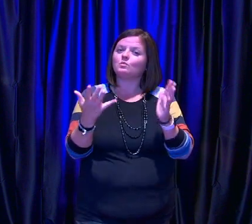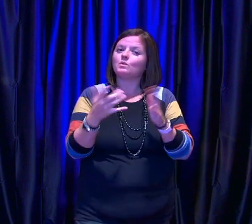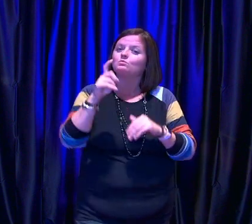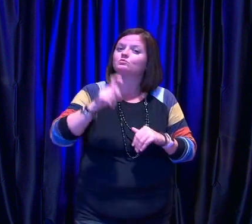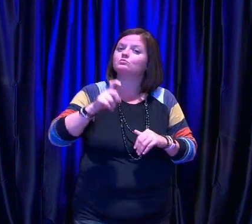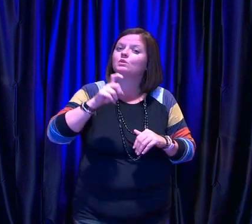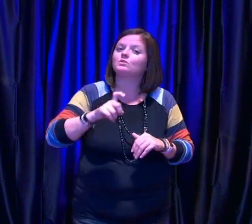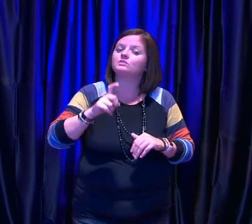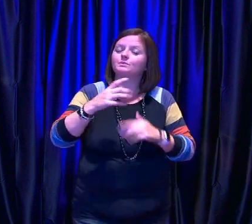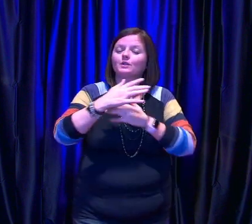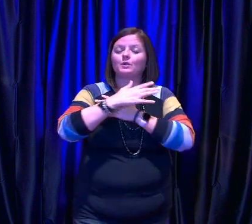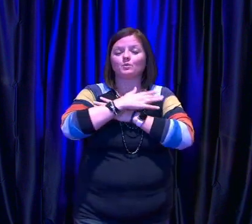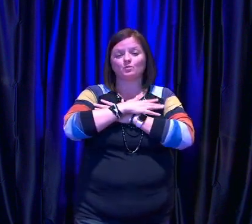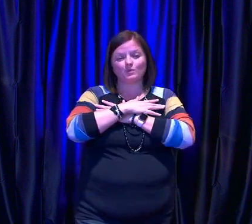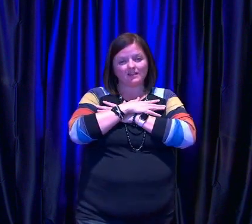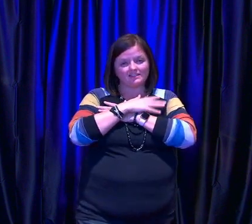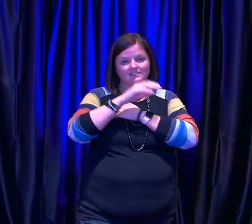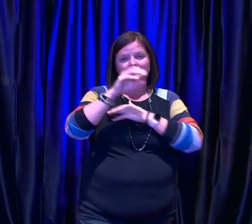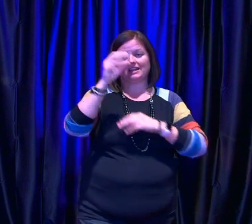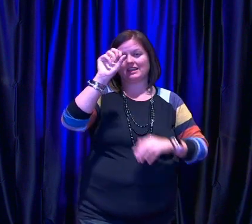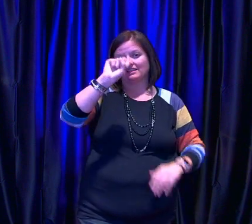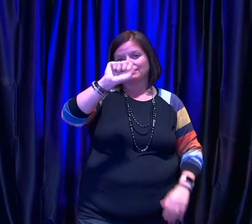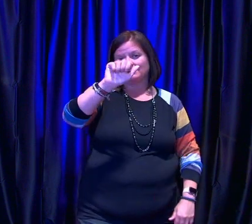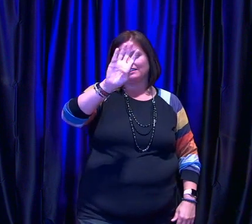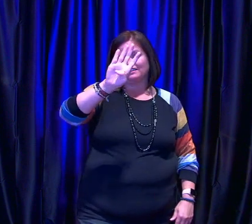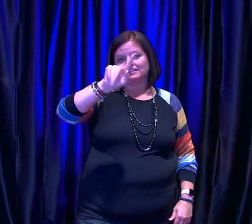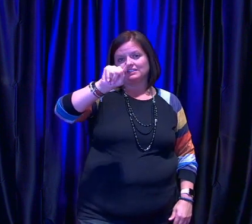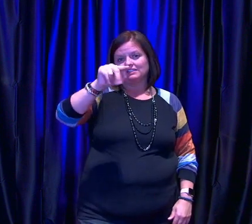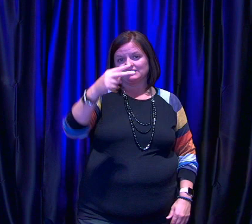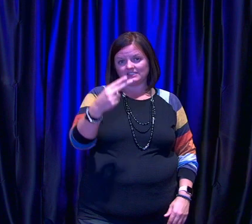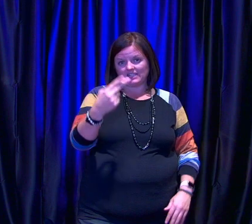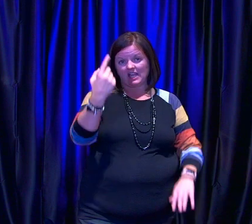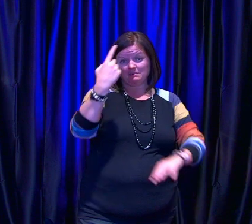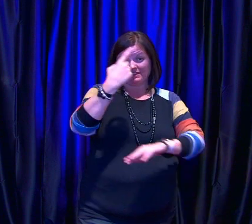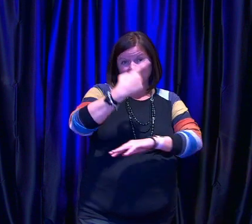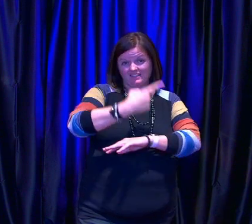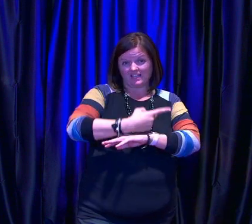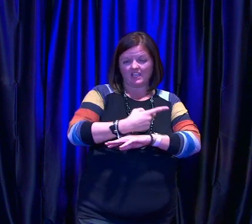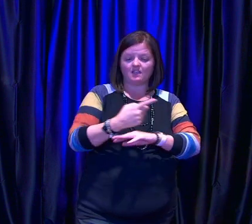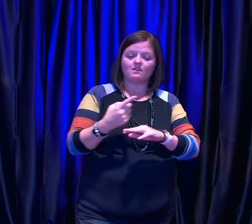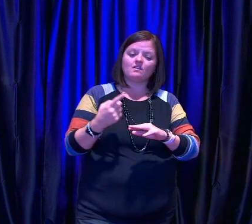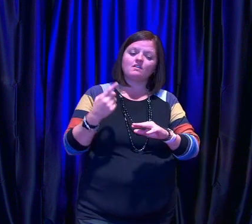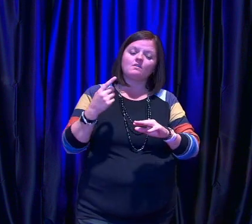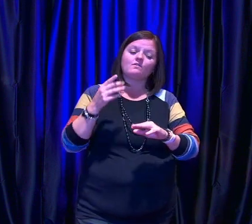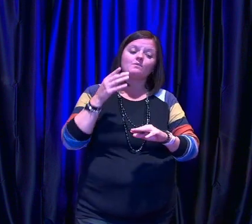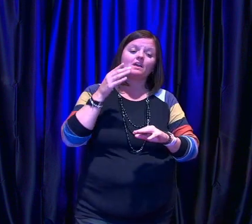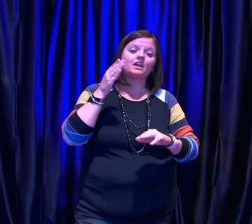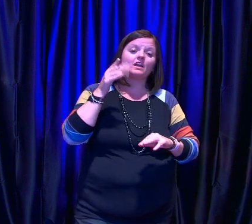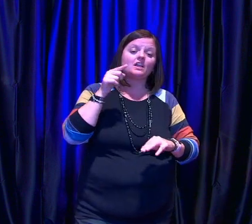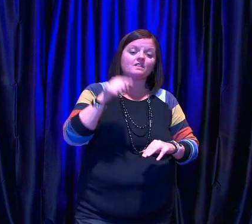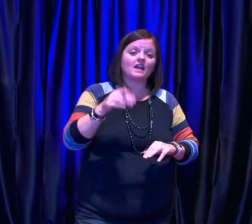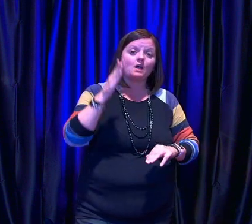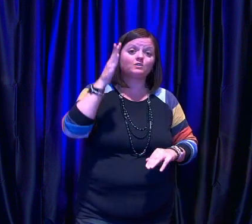be a rest a sabbath rest from a point of program and a thou shalt and so we have twisted